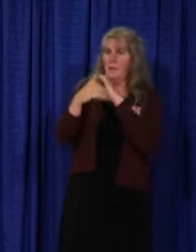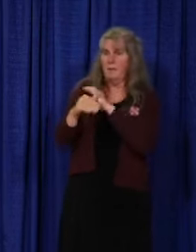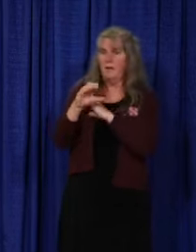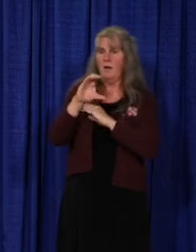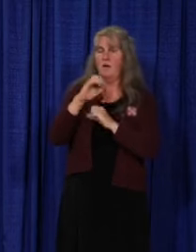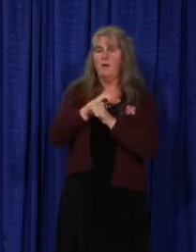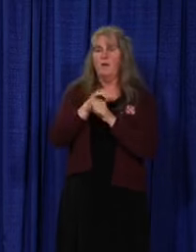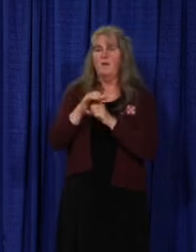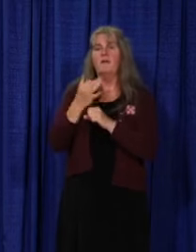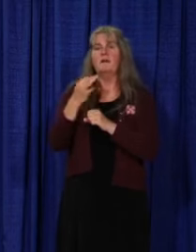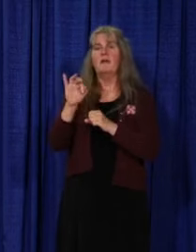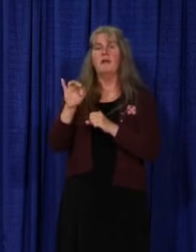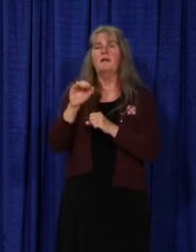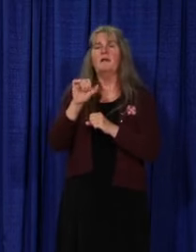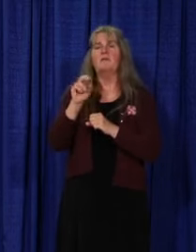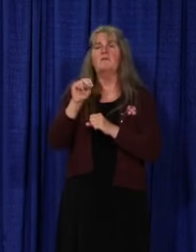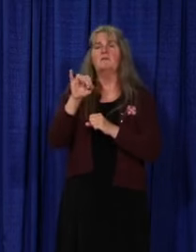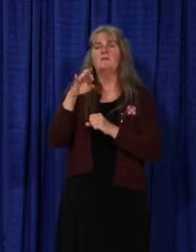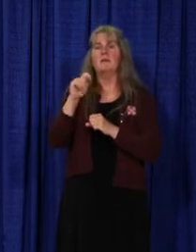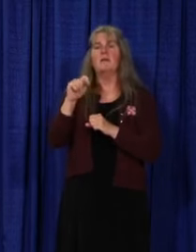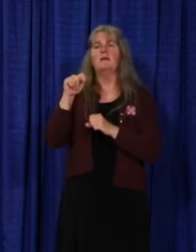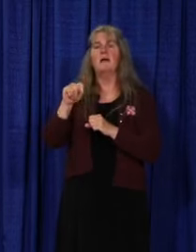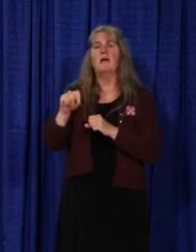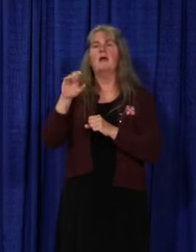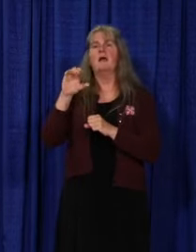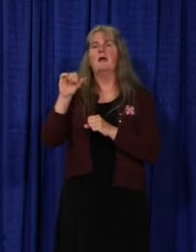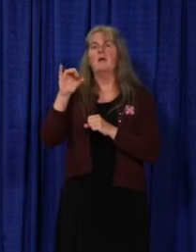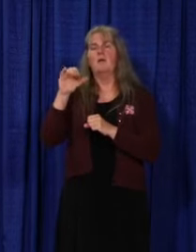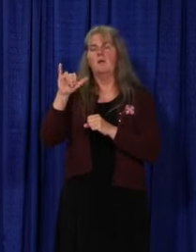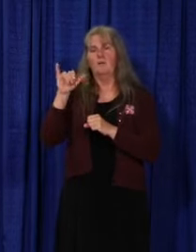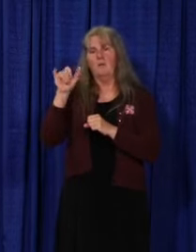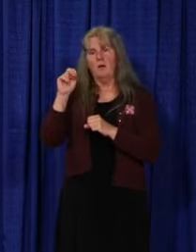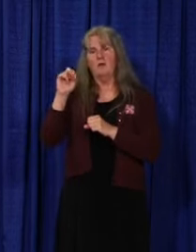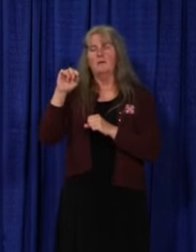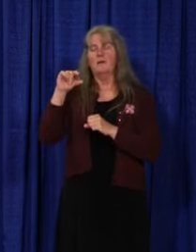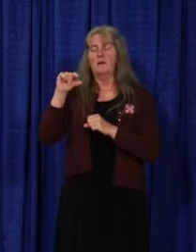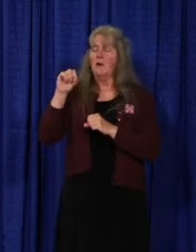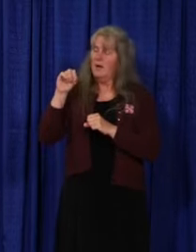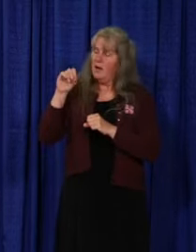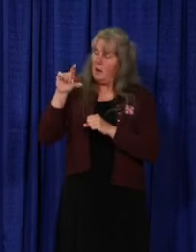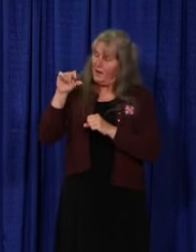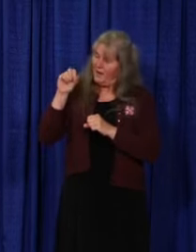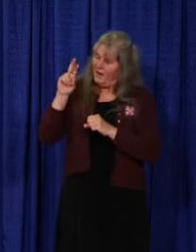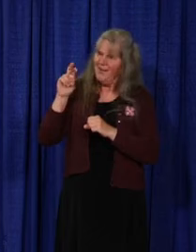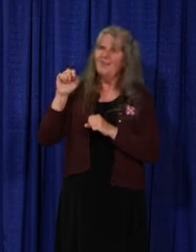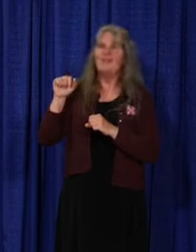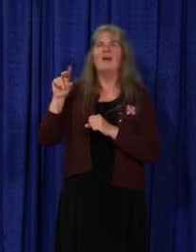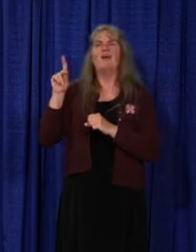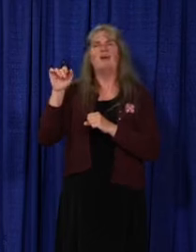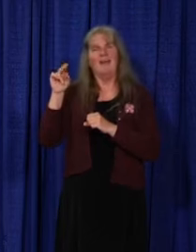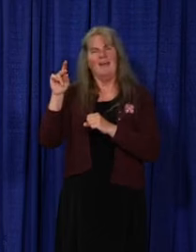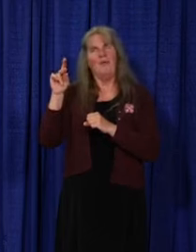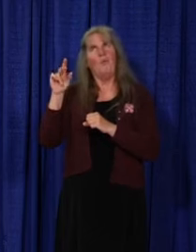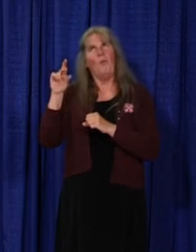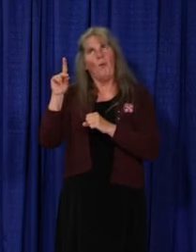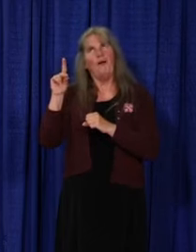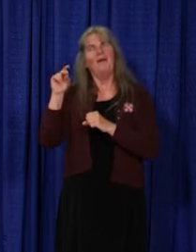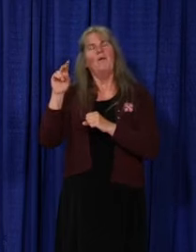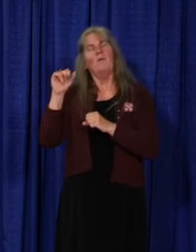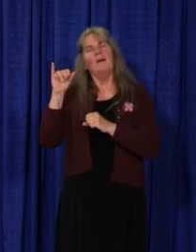covid19enforcement@gov.yk.ca. So monitoring the situation, absolutely but not based upon an